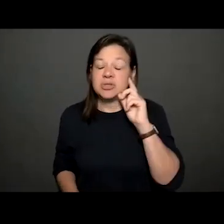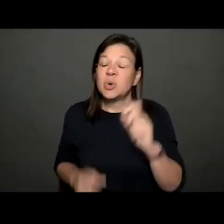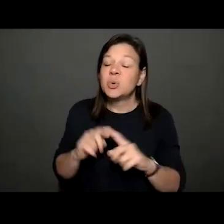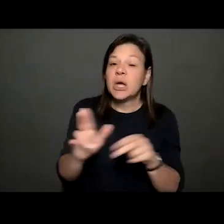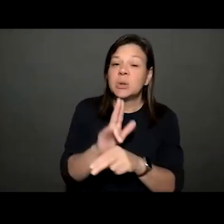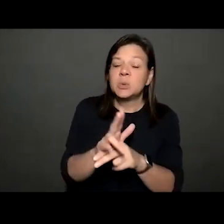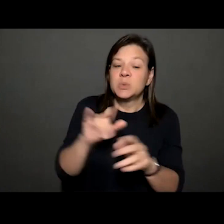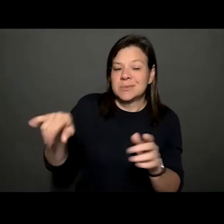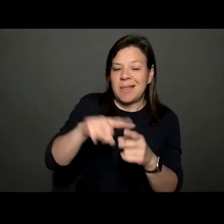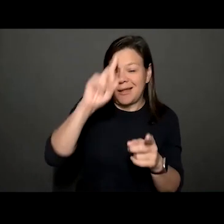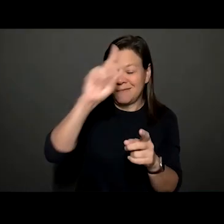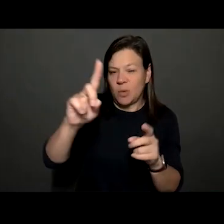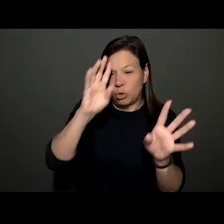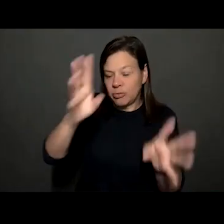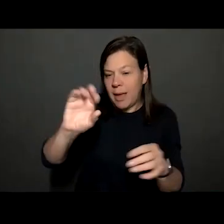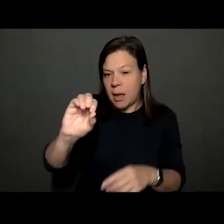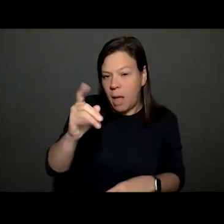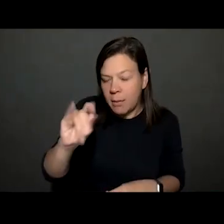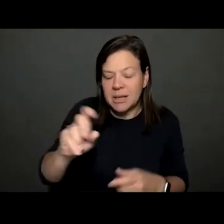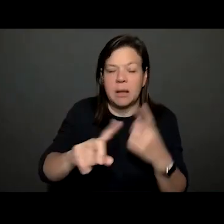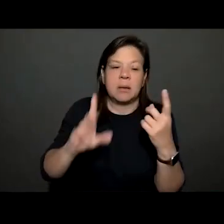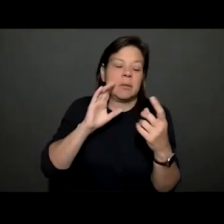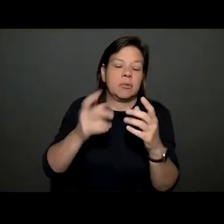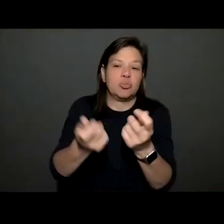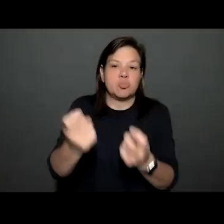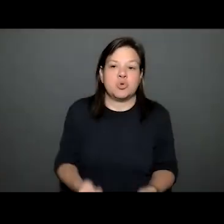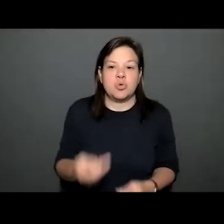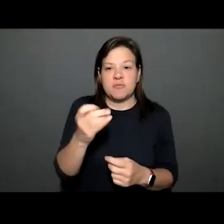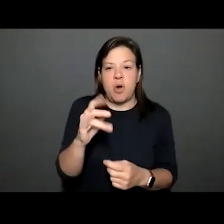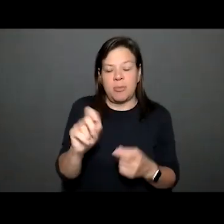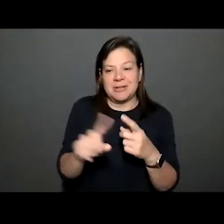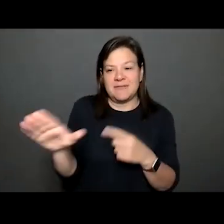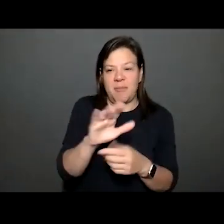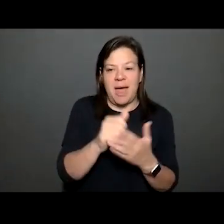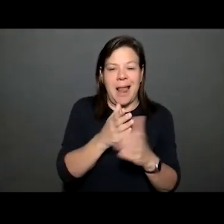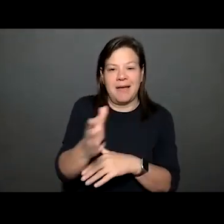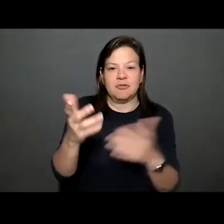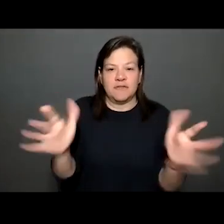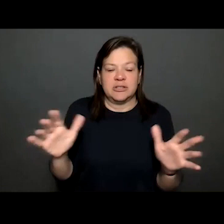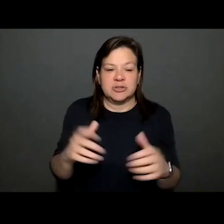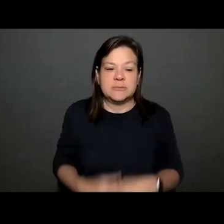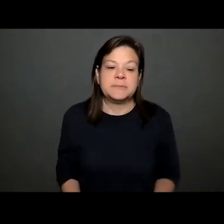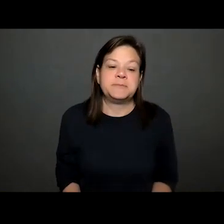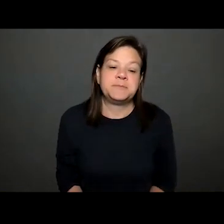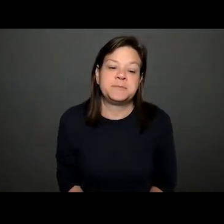REMOVE PROPERTIES FROM THE CUSTOM OBJECT AFTER CREATED. AND ANOTHER OPTION USERS CAN EDIT PROPERTIES INSIDE OF HubSpot.